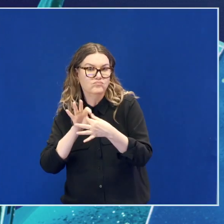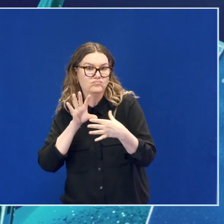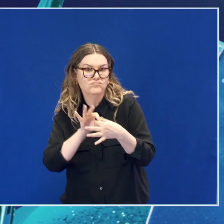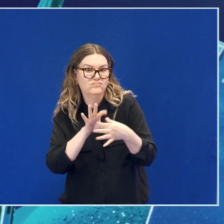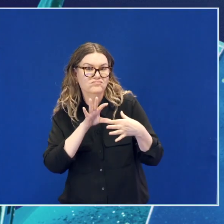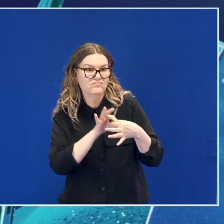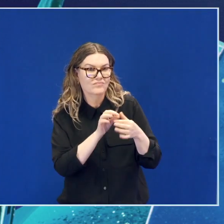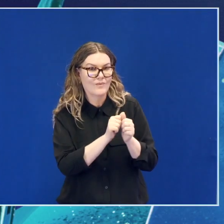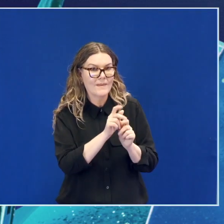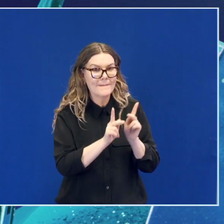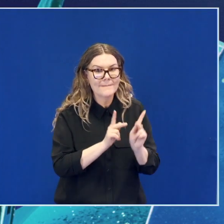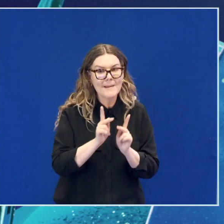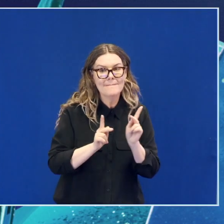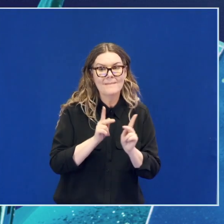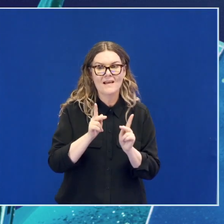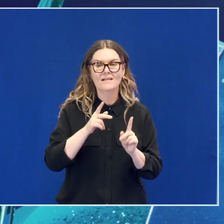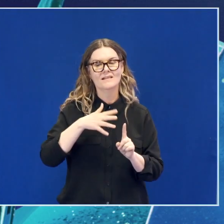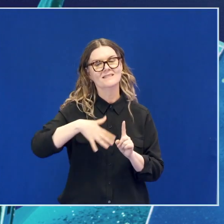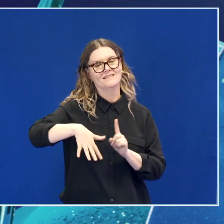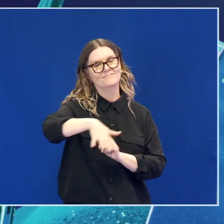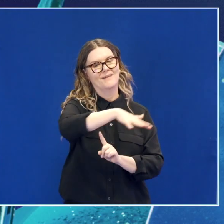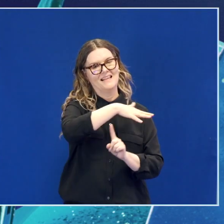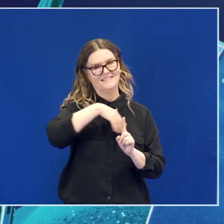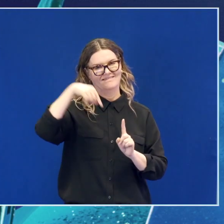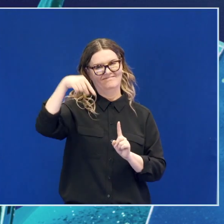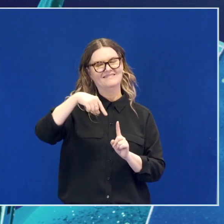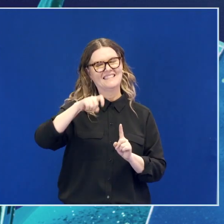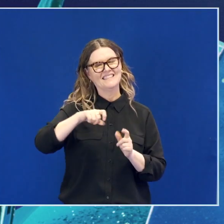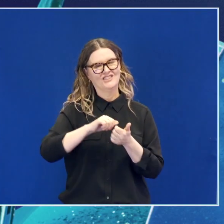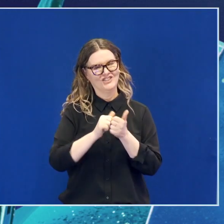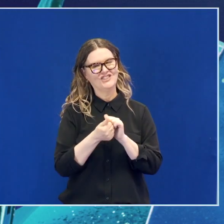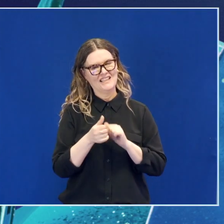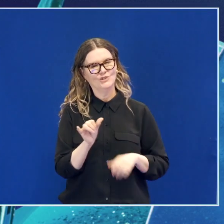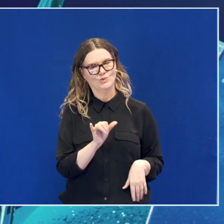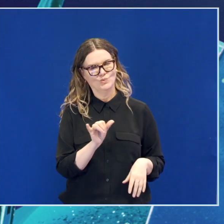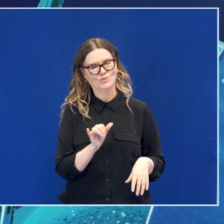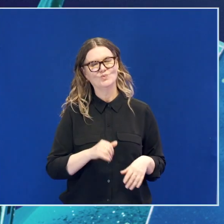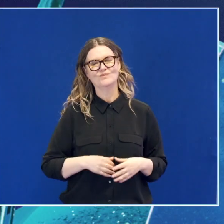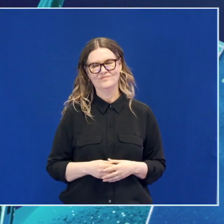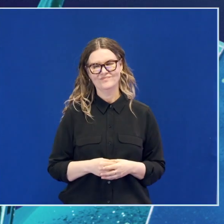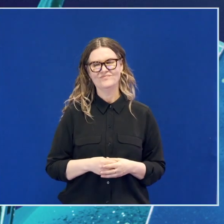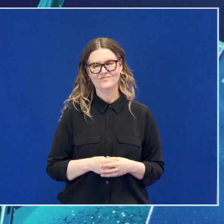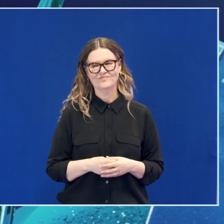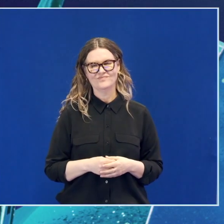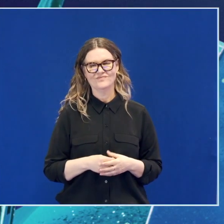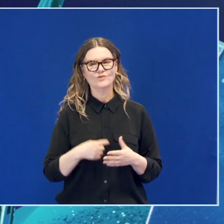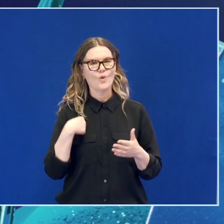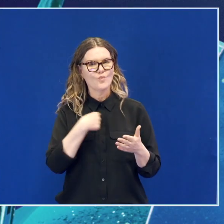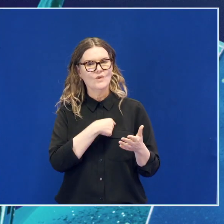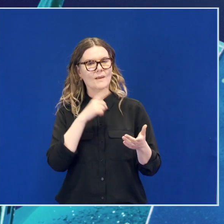So we believe that designing for neuro-inclusion is not just a nice-to-have anymore. It's an imperative to the productivity